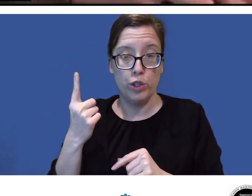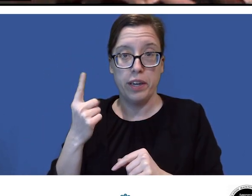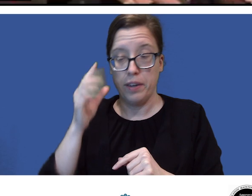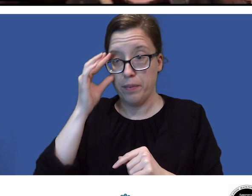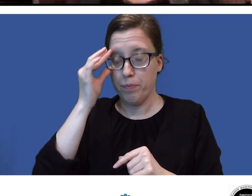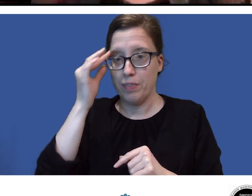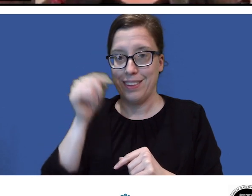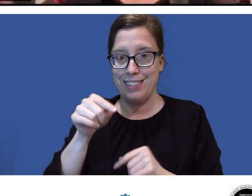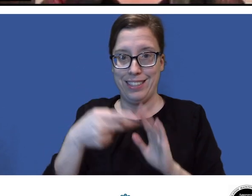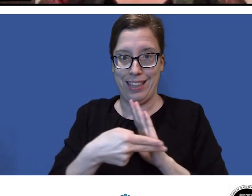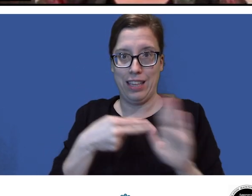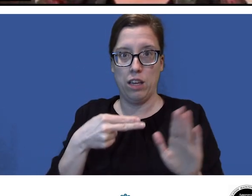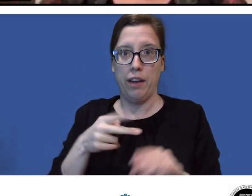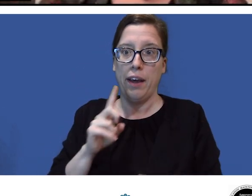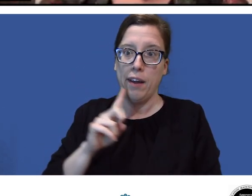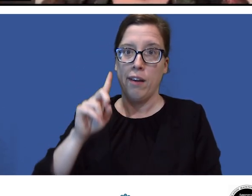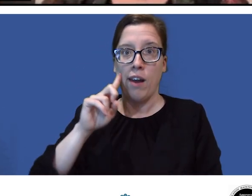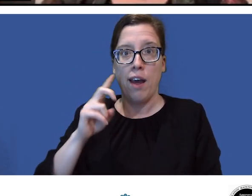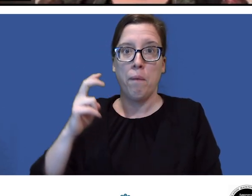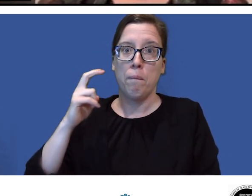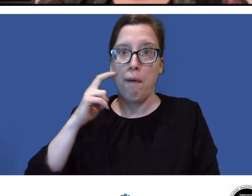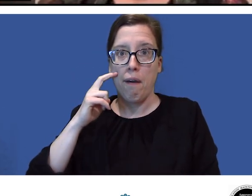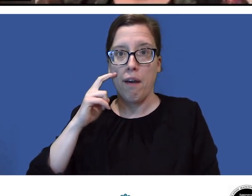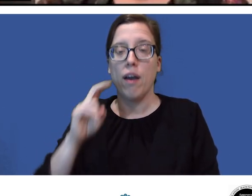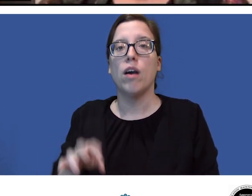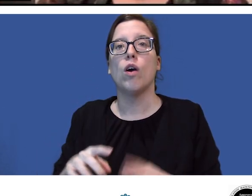represents a whole continuum. If you work in a school where